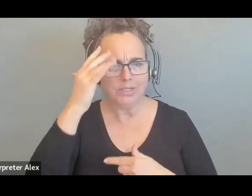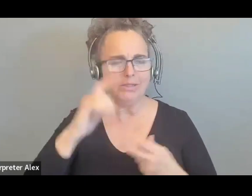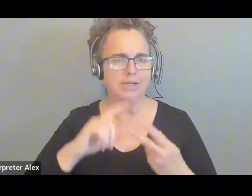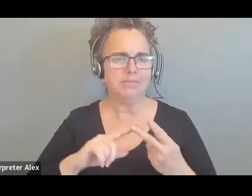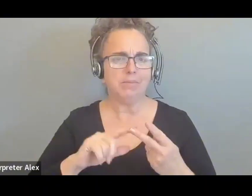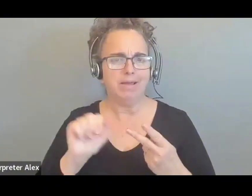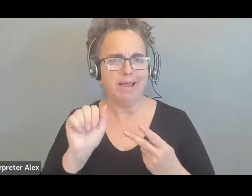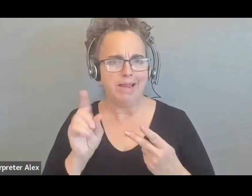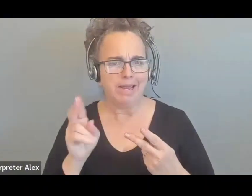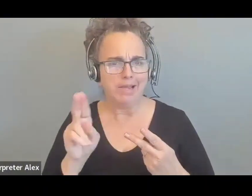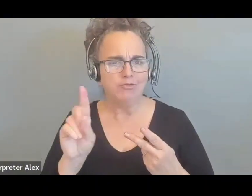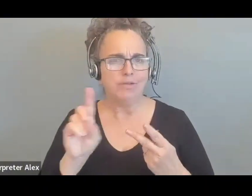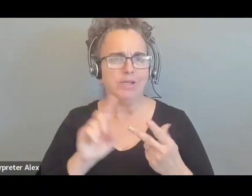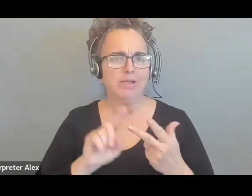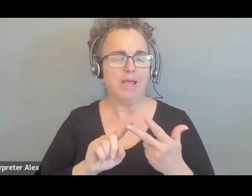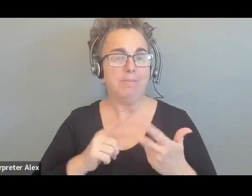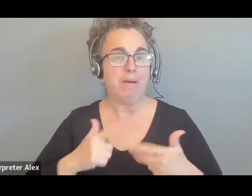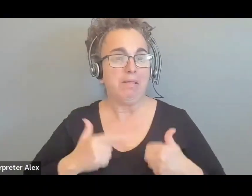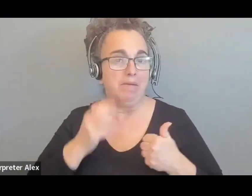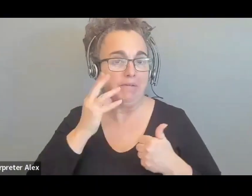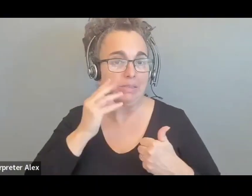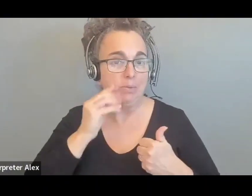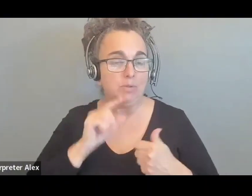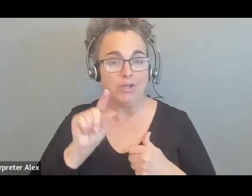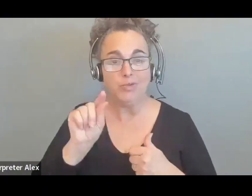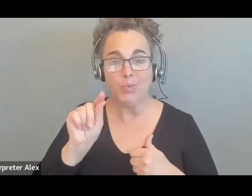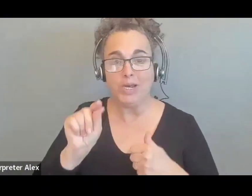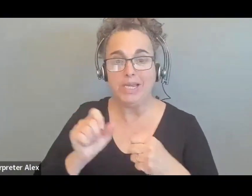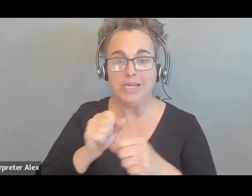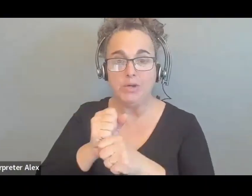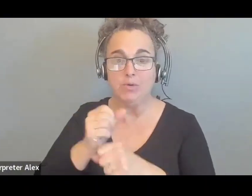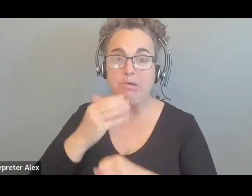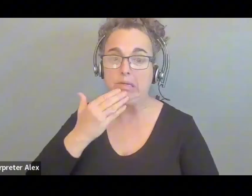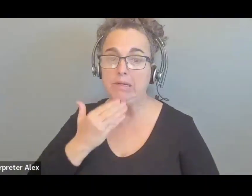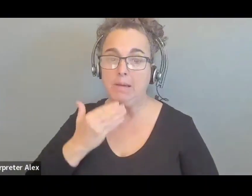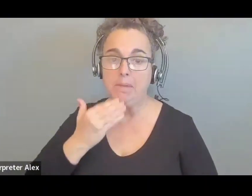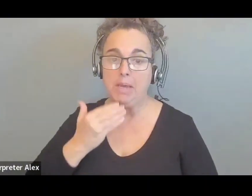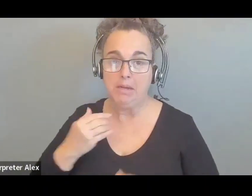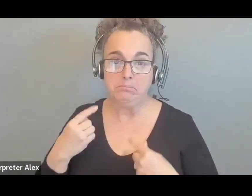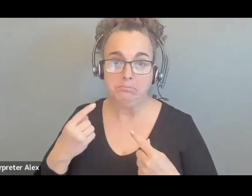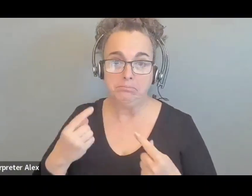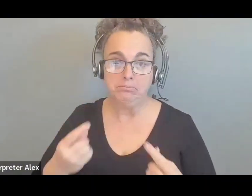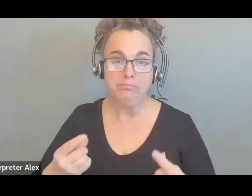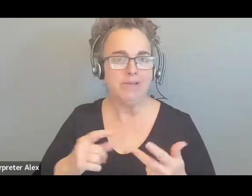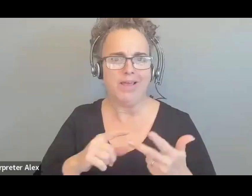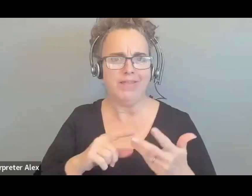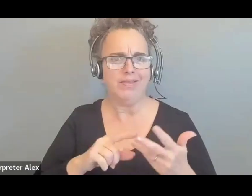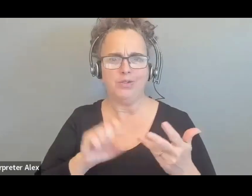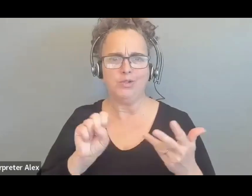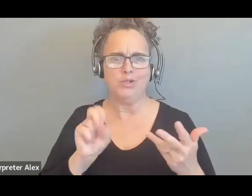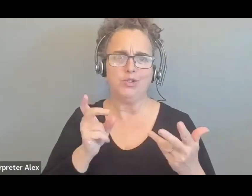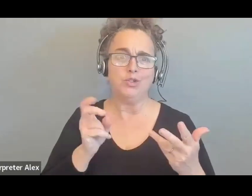and my lived experience as a 20 year diabetic and then being a super neurodivergent with a TBI